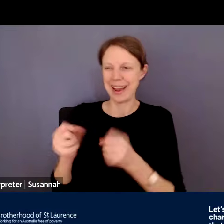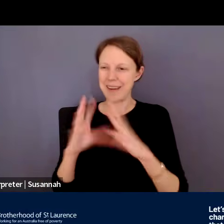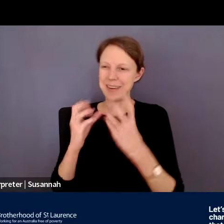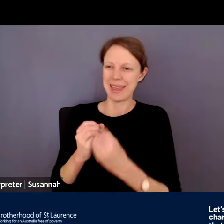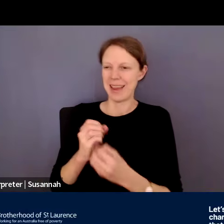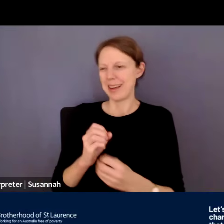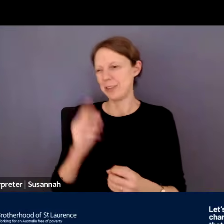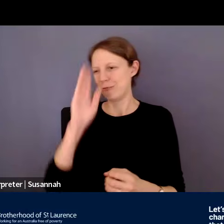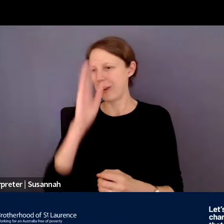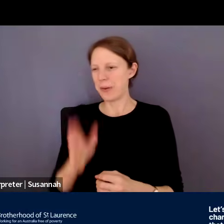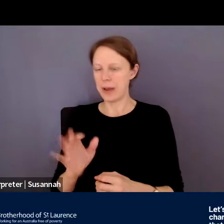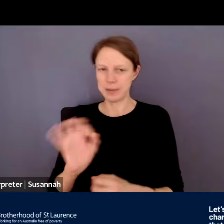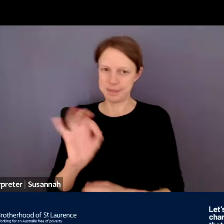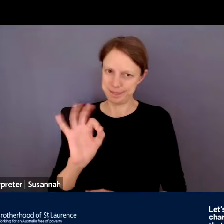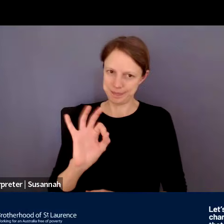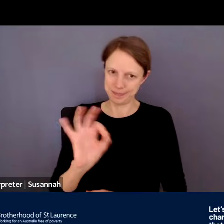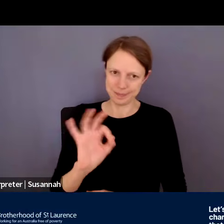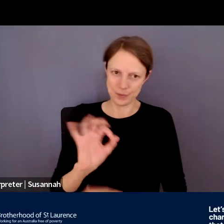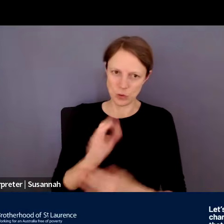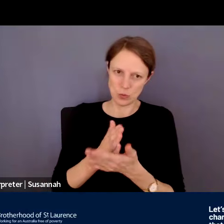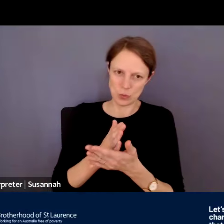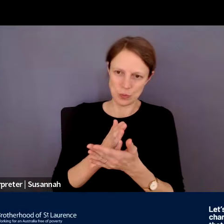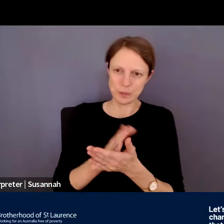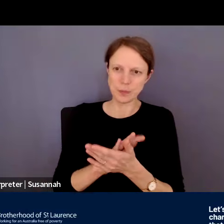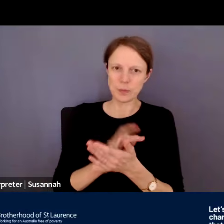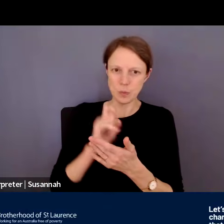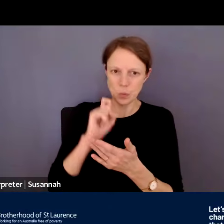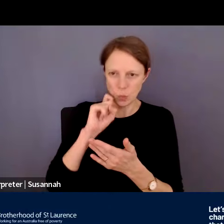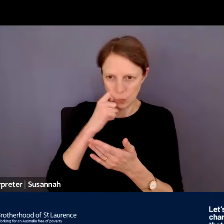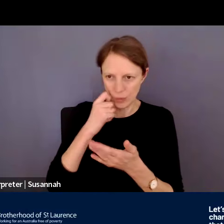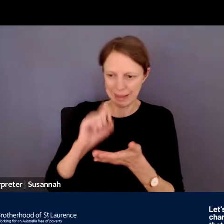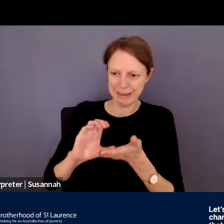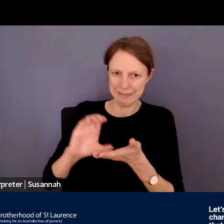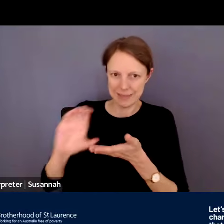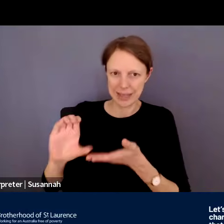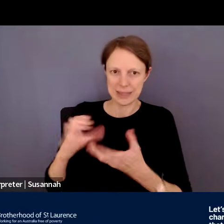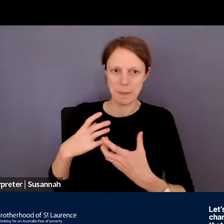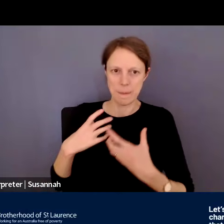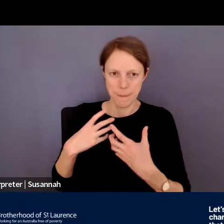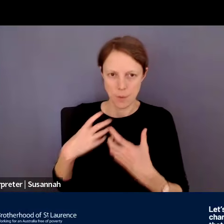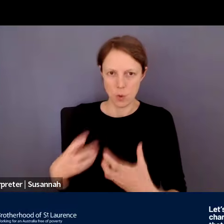not what we're talking about. We're talking about investing more in our investment systems so that